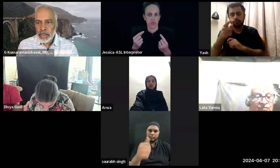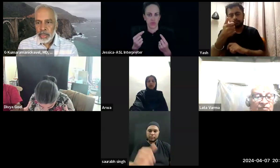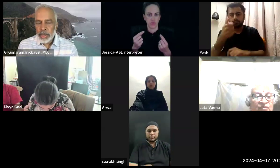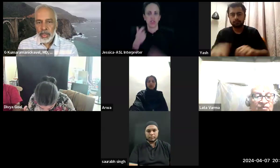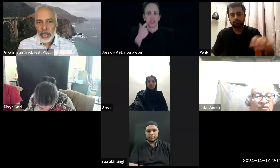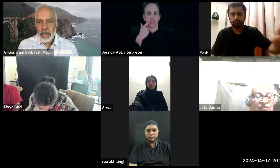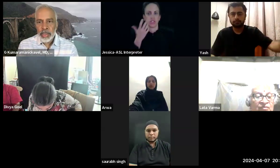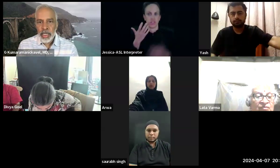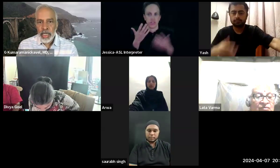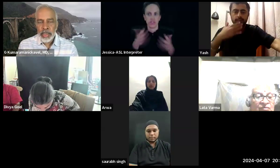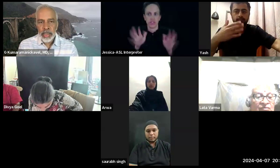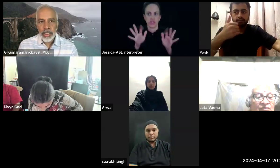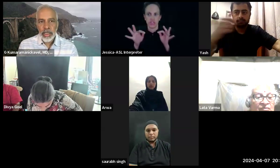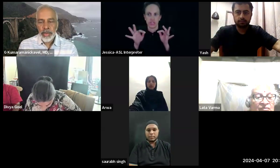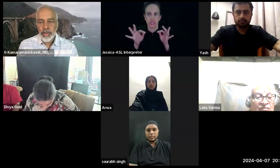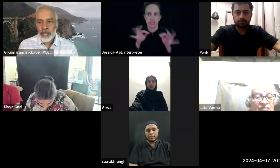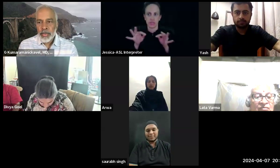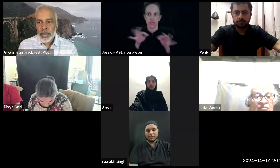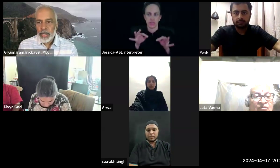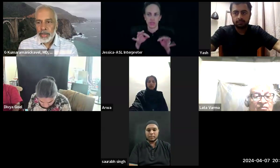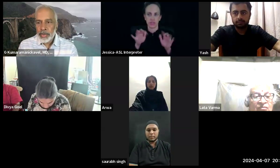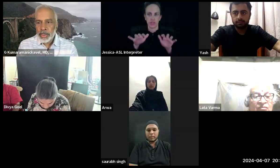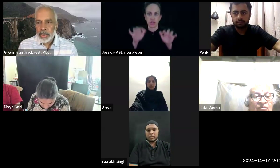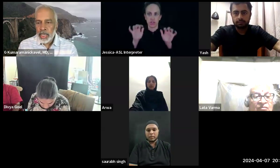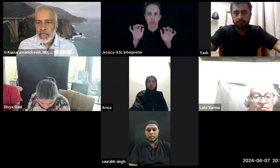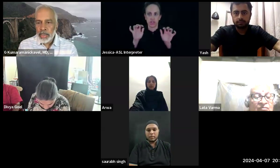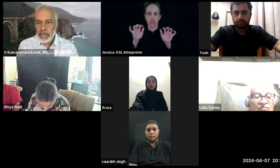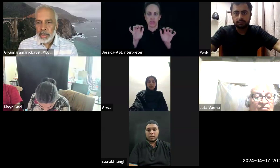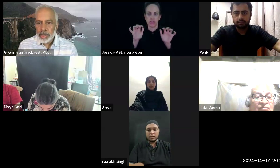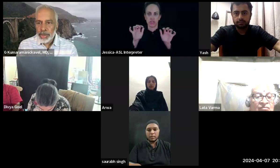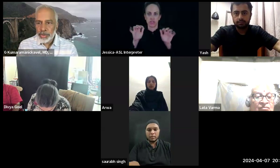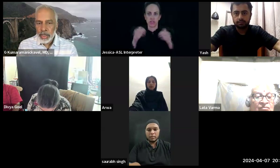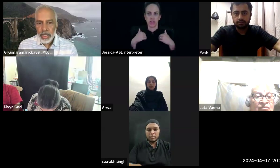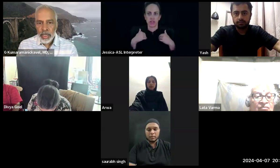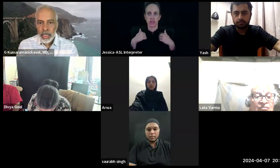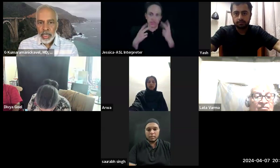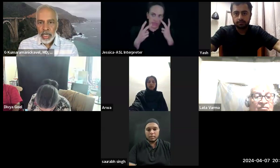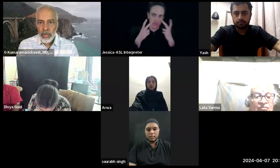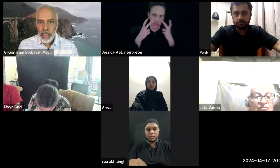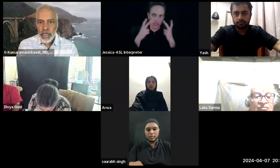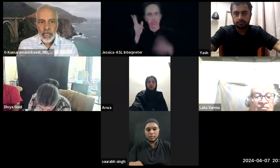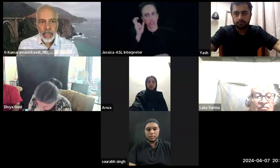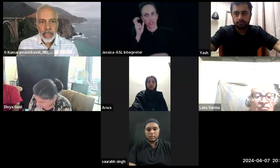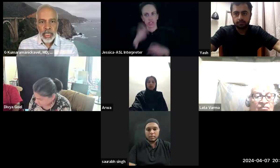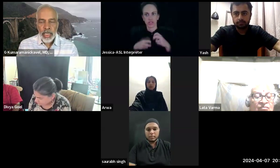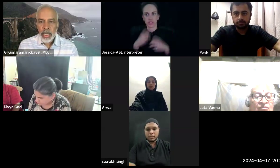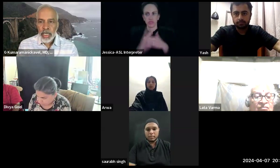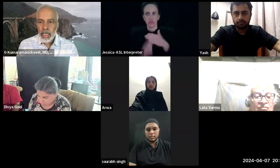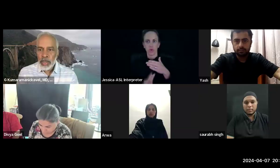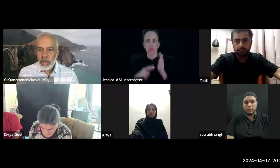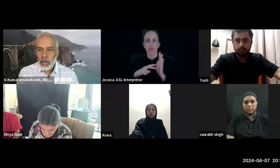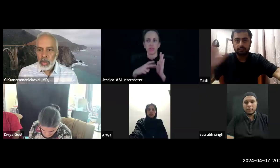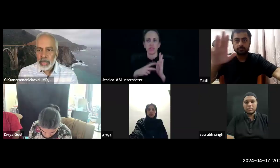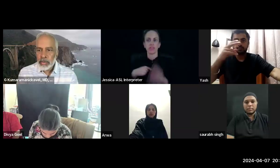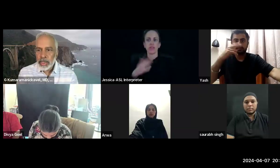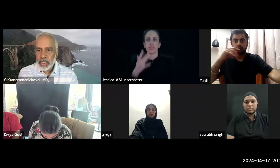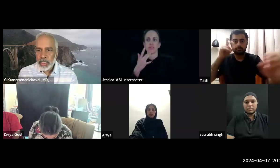the audience has a a vision and hearing issue I would rather say that I will hold back my slide